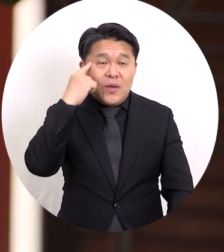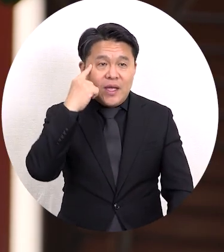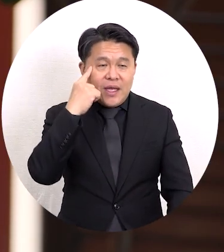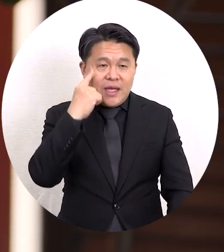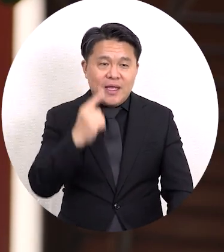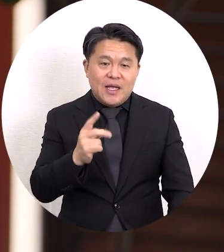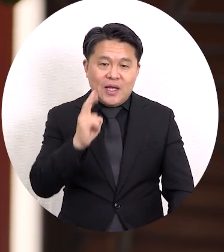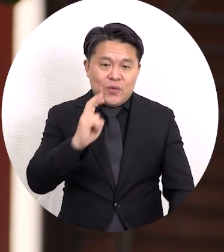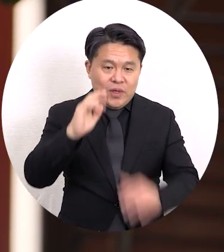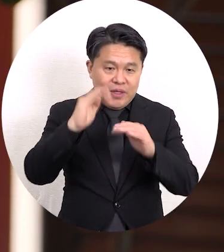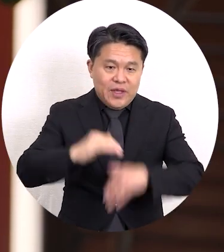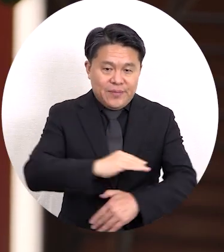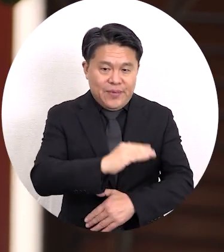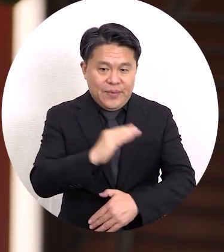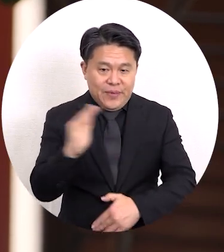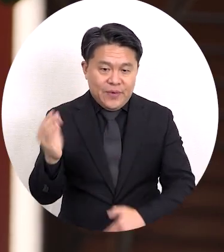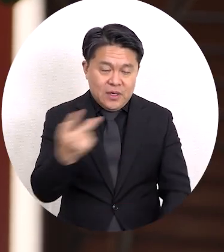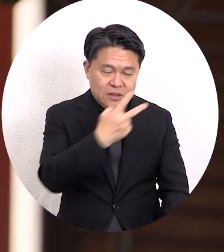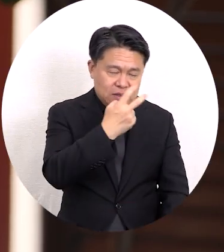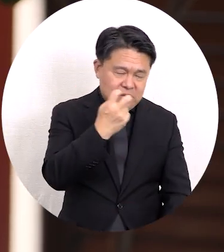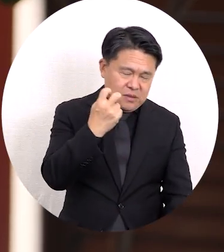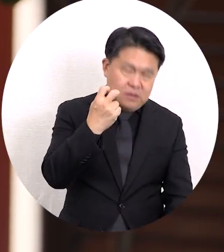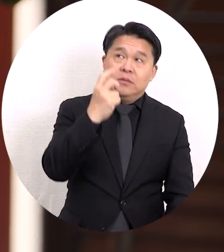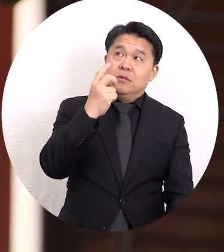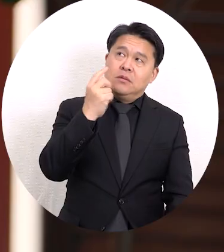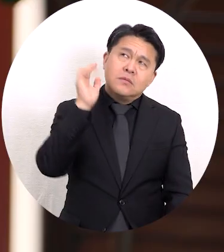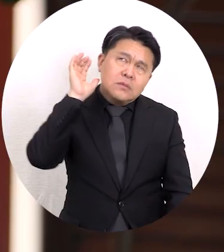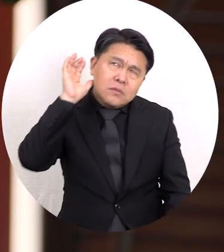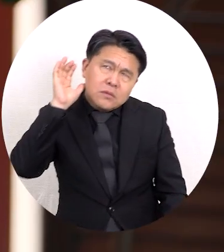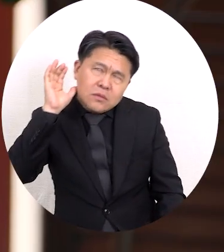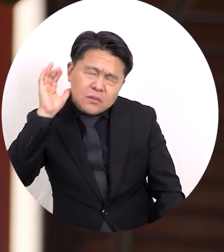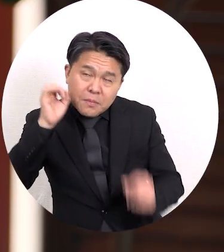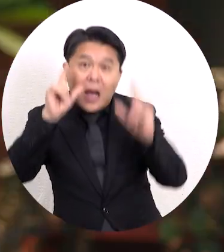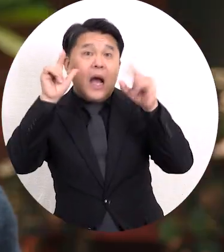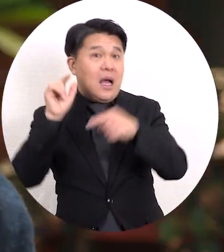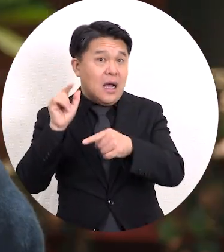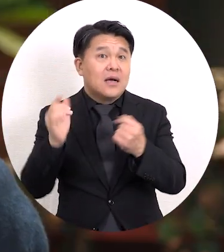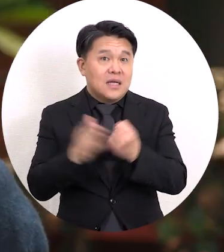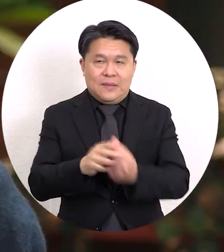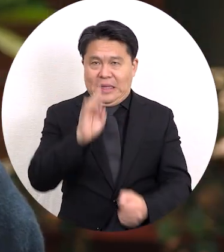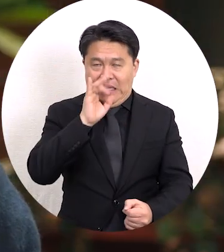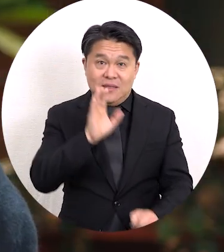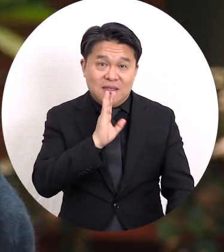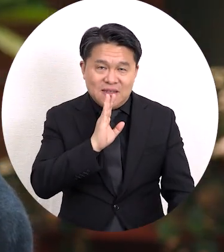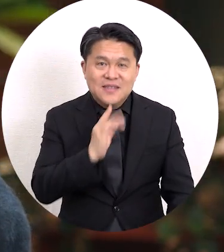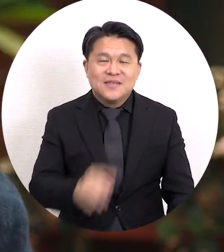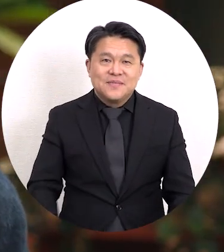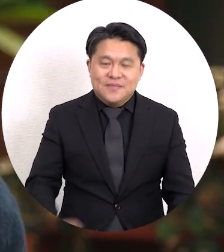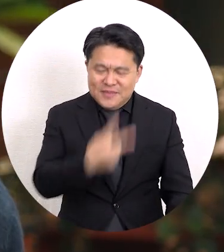the baby might wake up trying to follow it, even though they were about to fall asleep. So, I guess the opposite of a lullaby would probably be